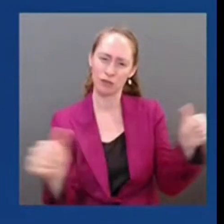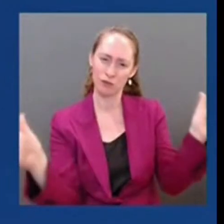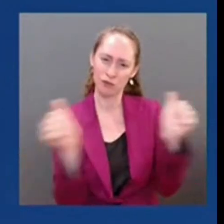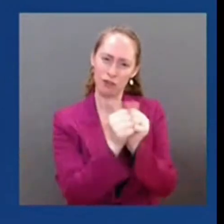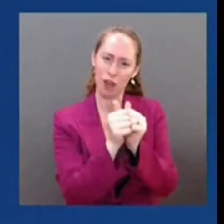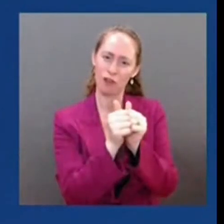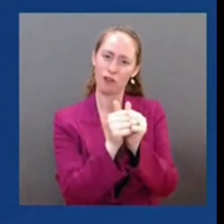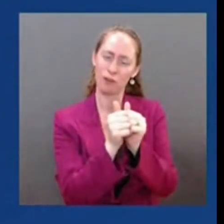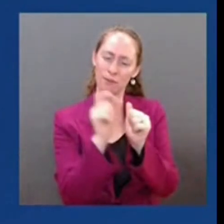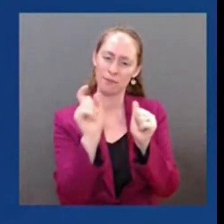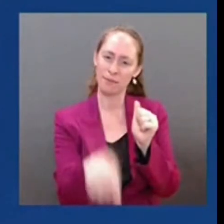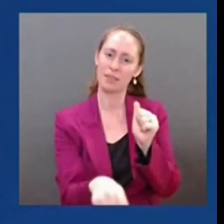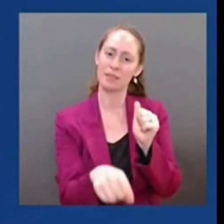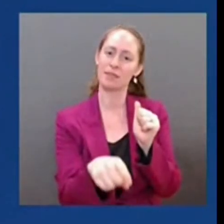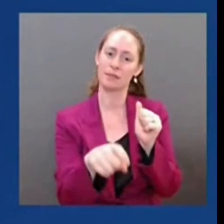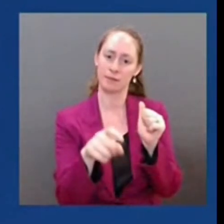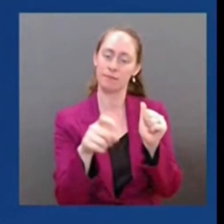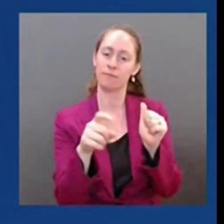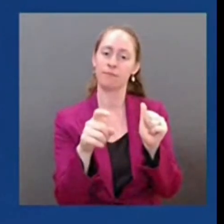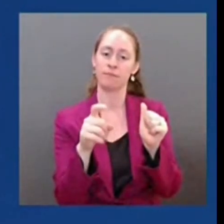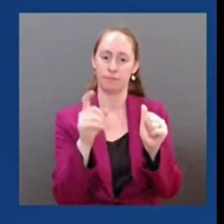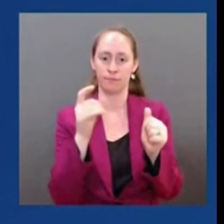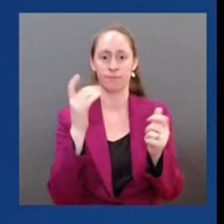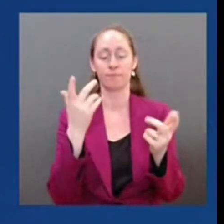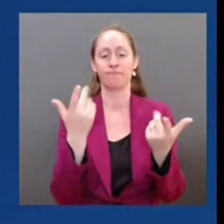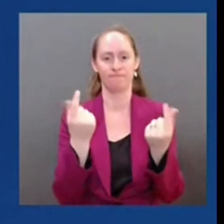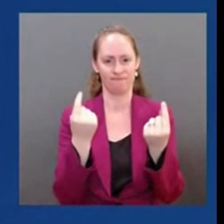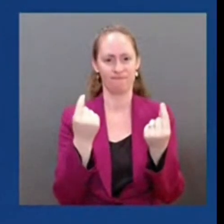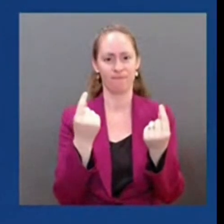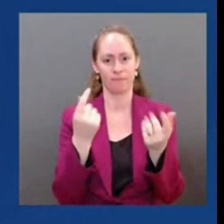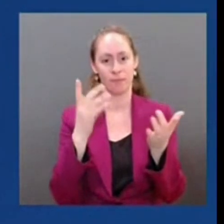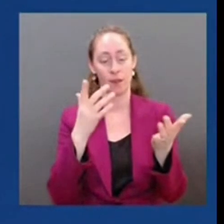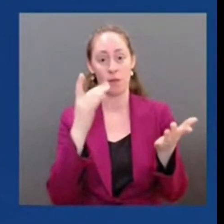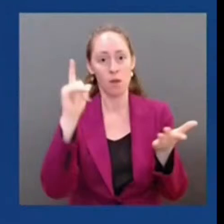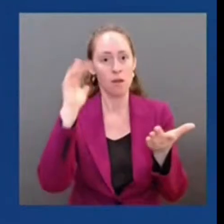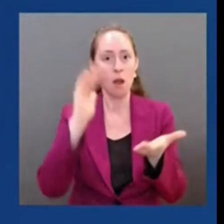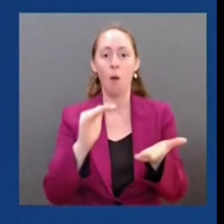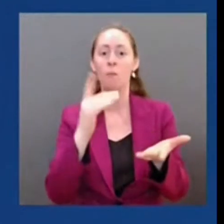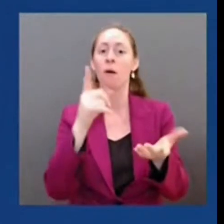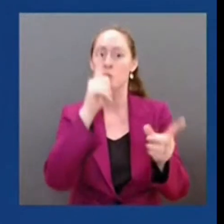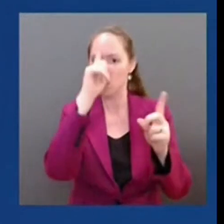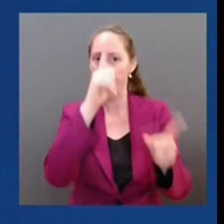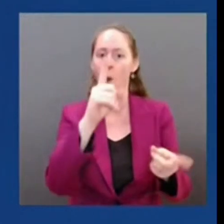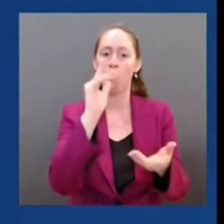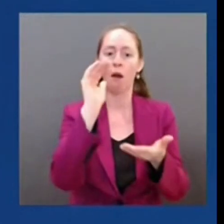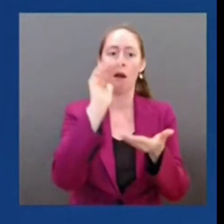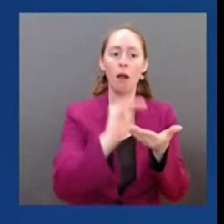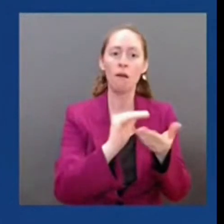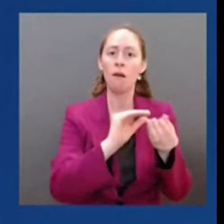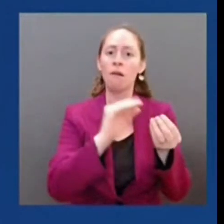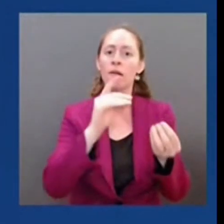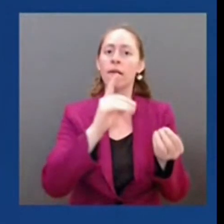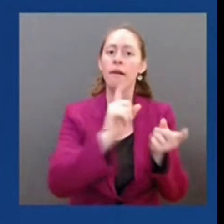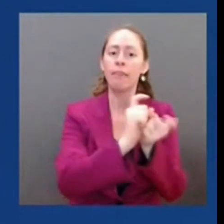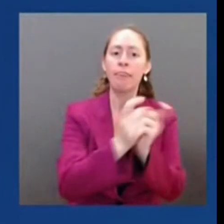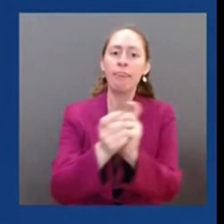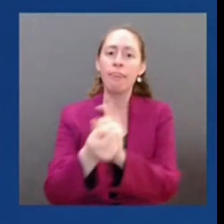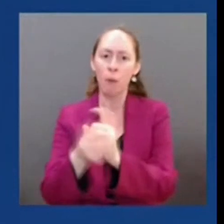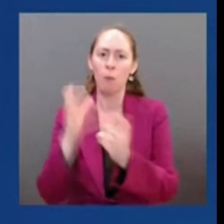WHICH IS THE BEST WAY TO AVOID VARIANTS, BECAUSE THE LESS